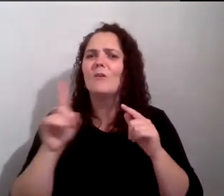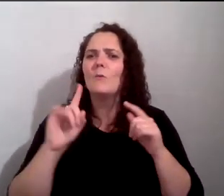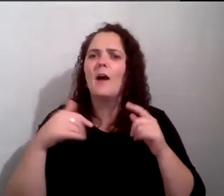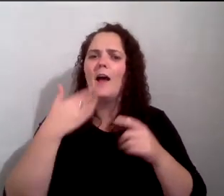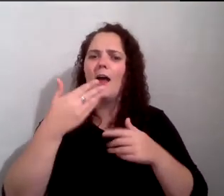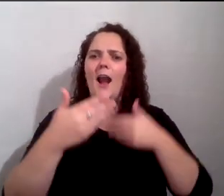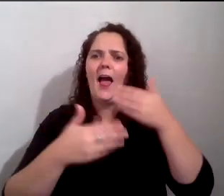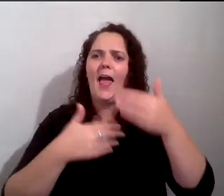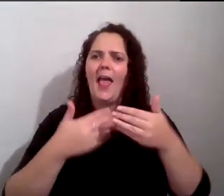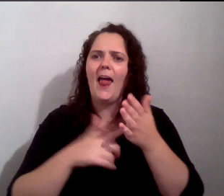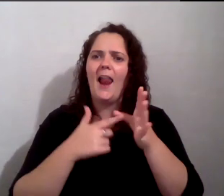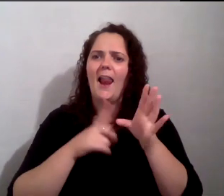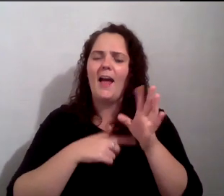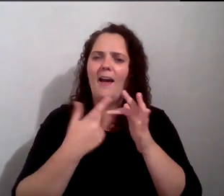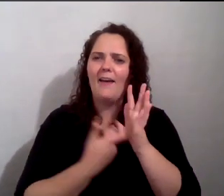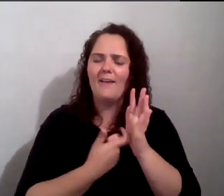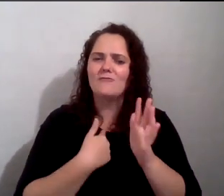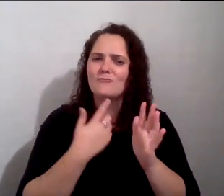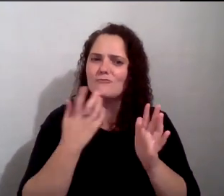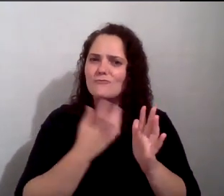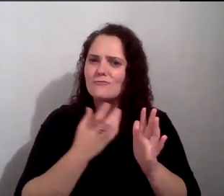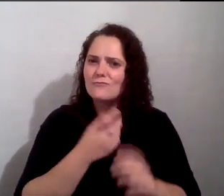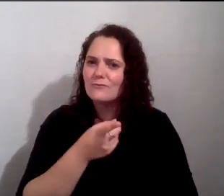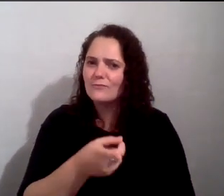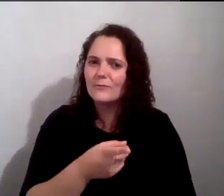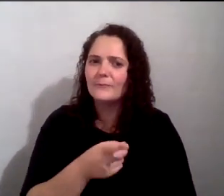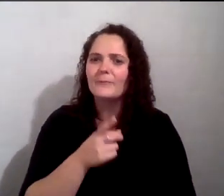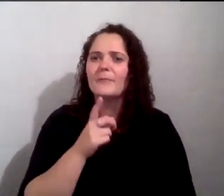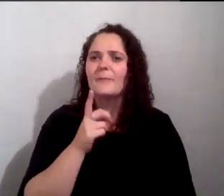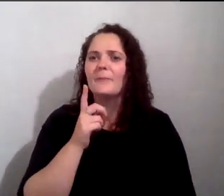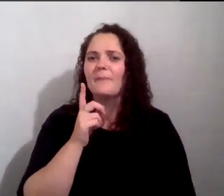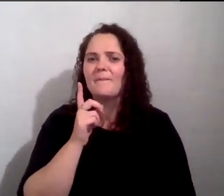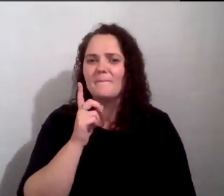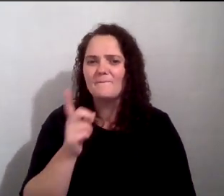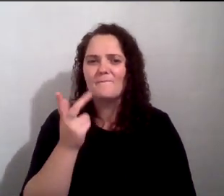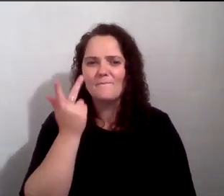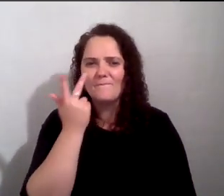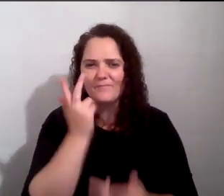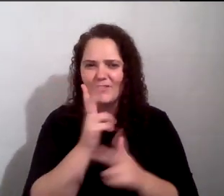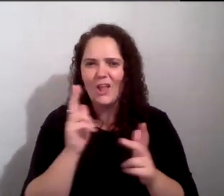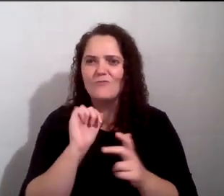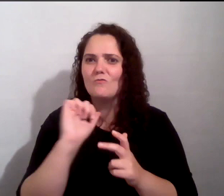layering that you've introduced within your works, I just find that fascinating, you know, you're really demonstrating this